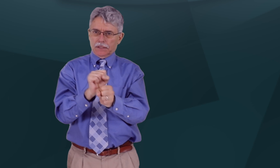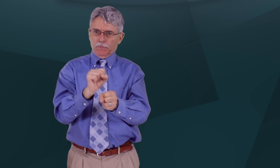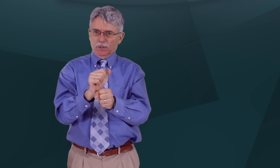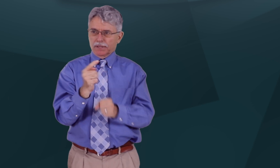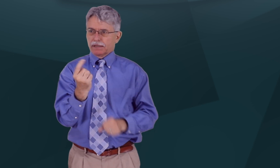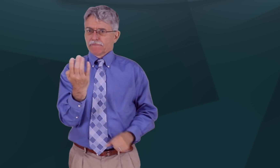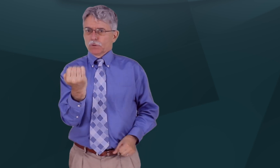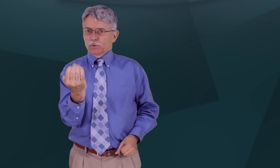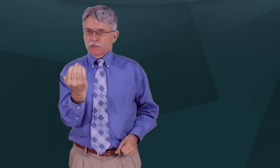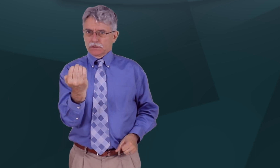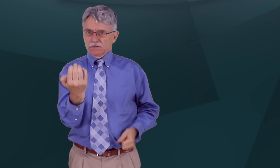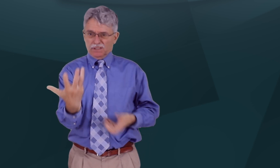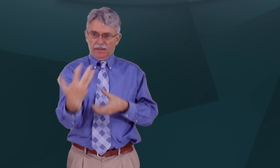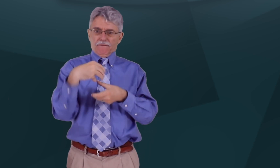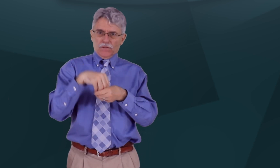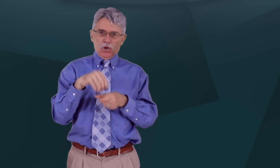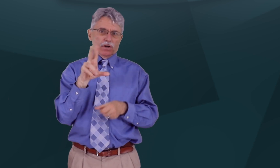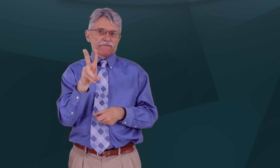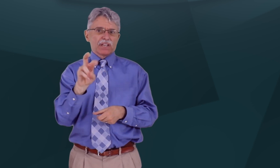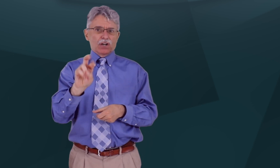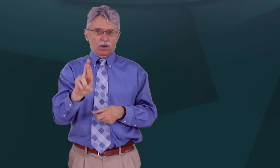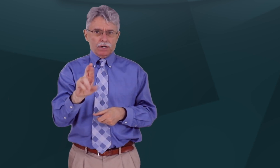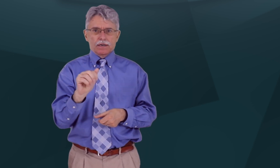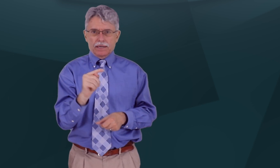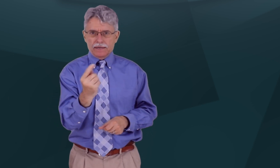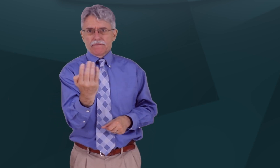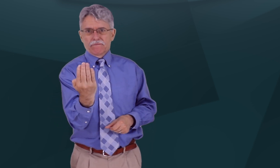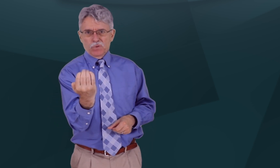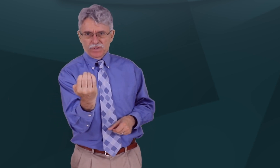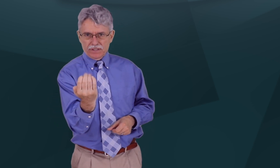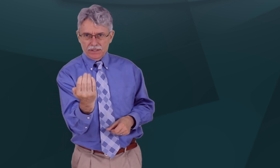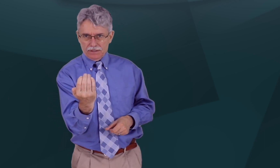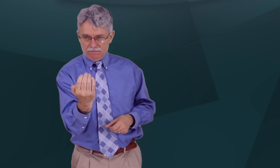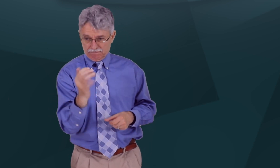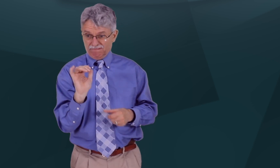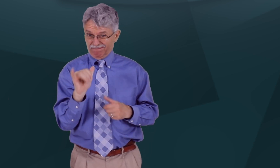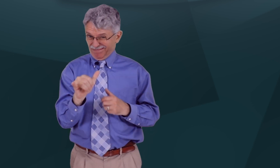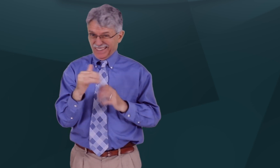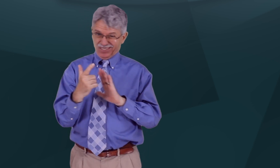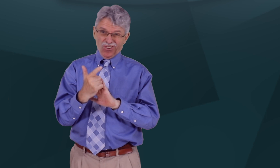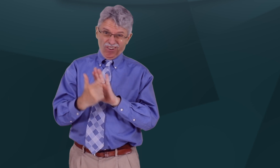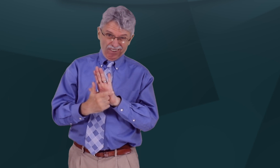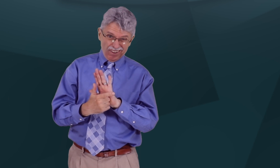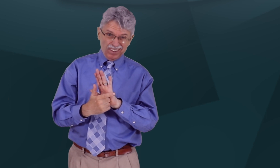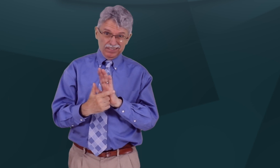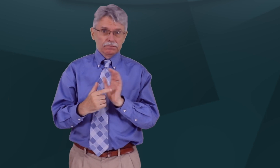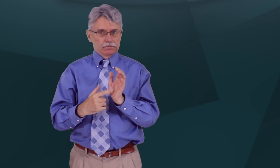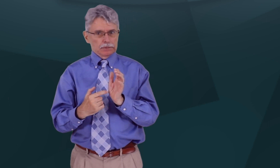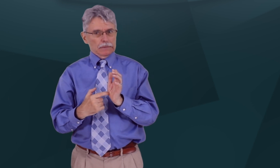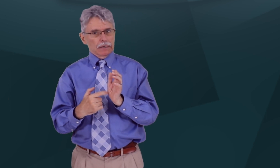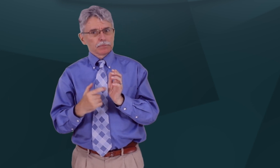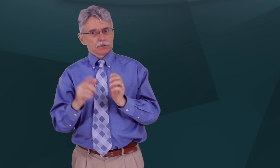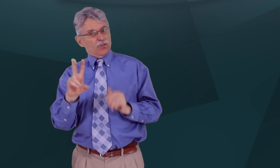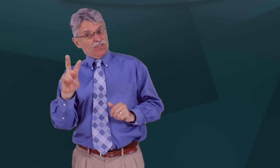Again -- so we want to start that vocational discussion at the age of fourteen. Involve VR -- that's the law.